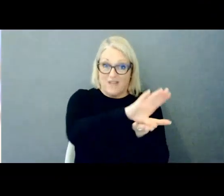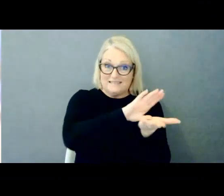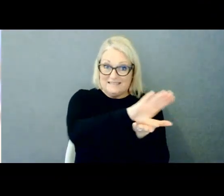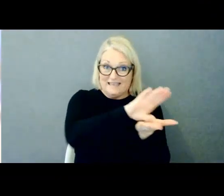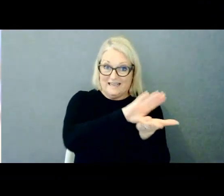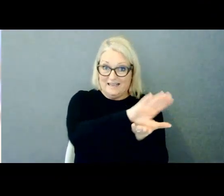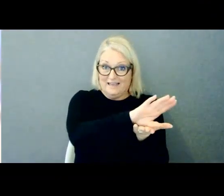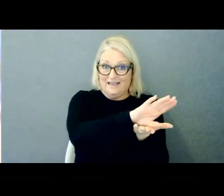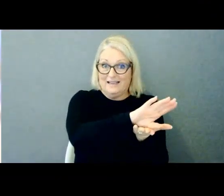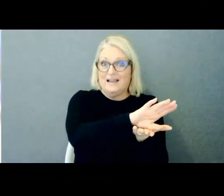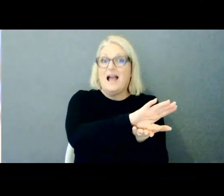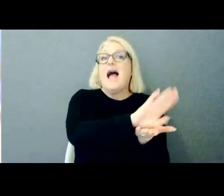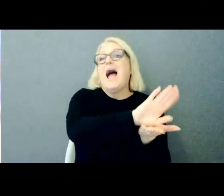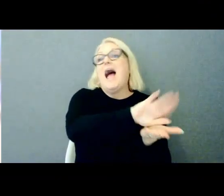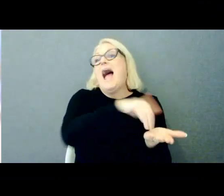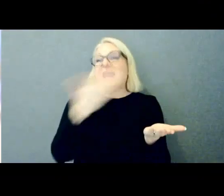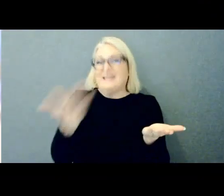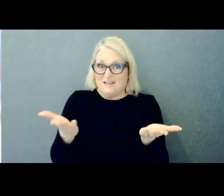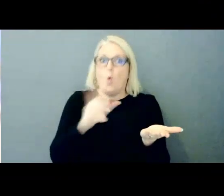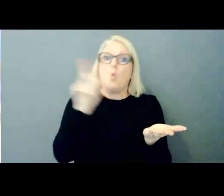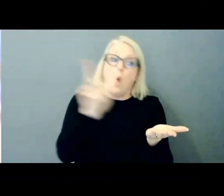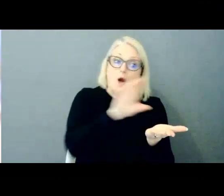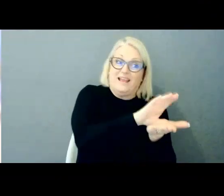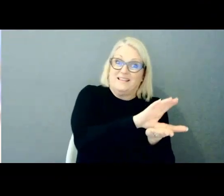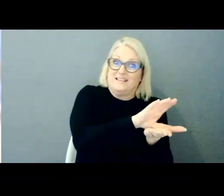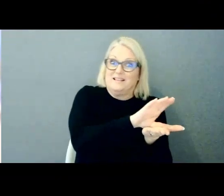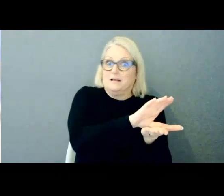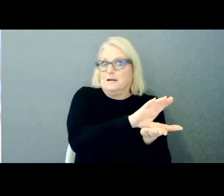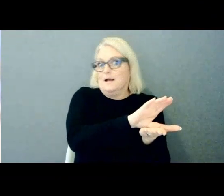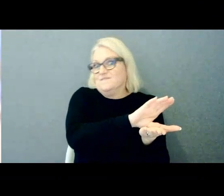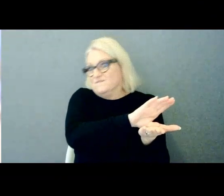and what it's supposed to be funding. The Quality and Safeguard Commission